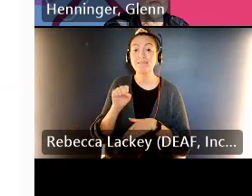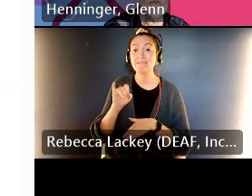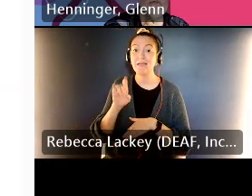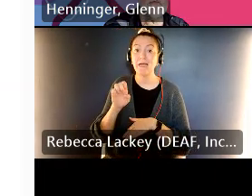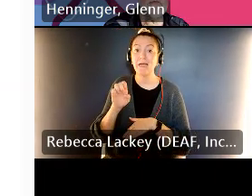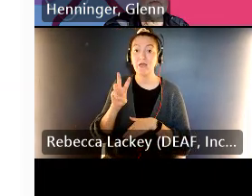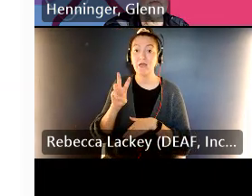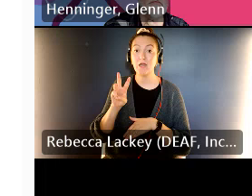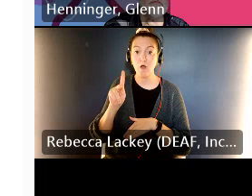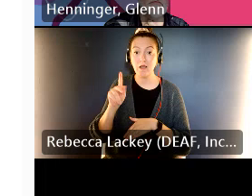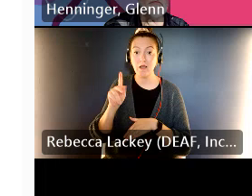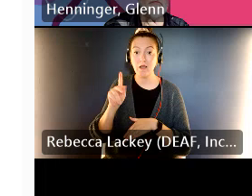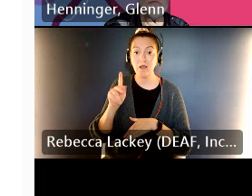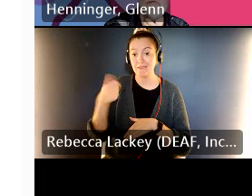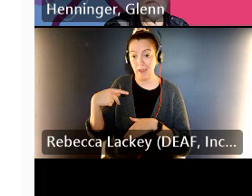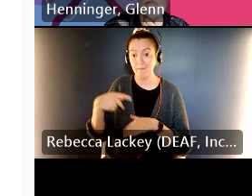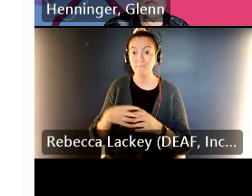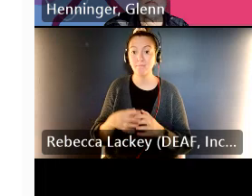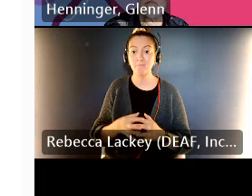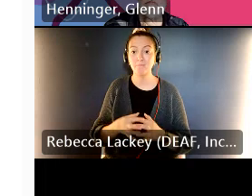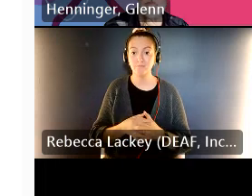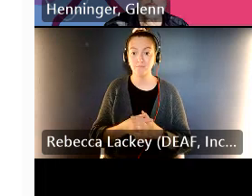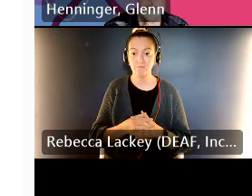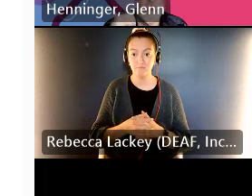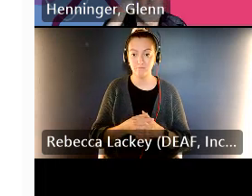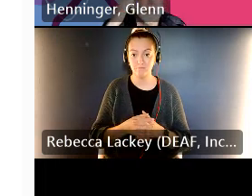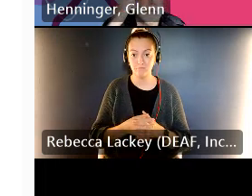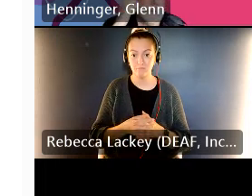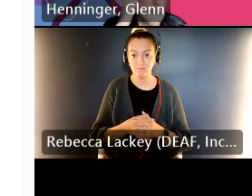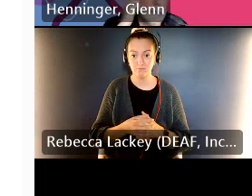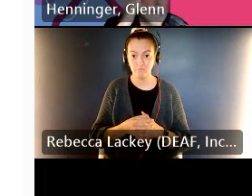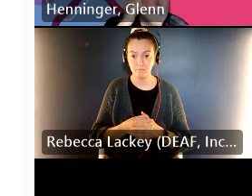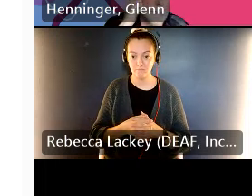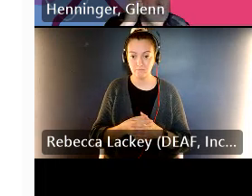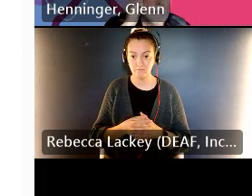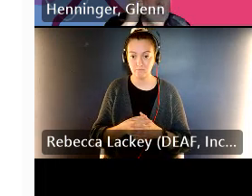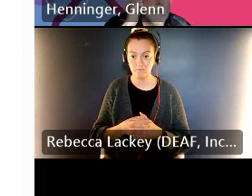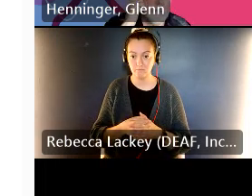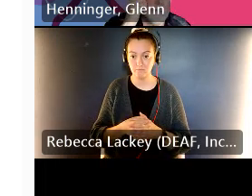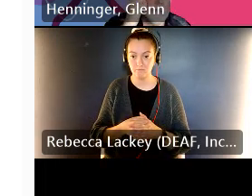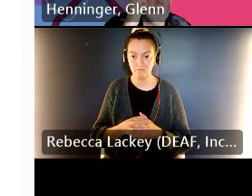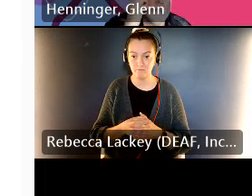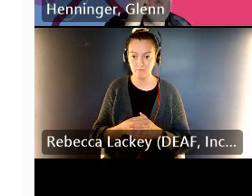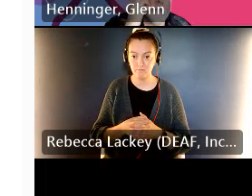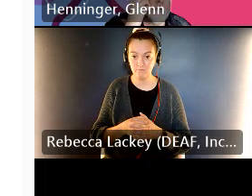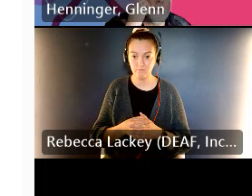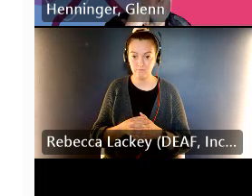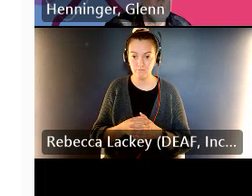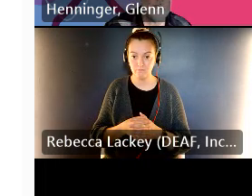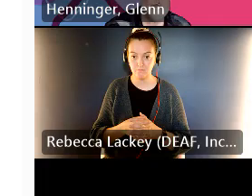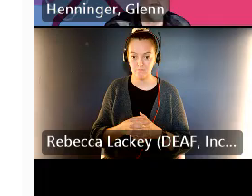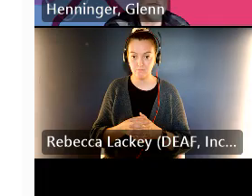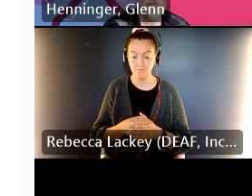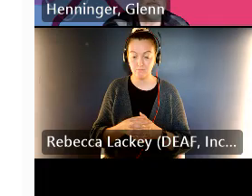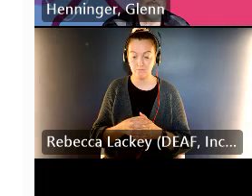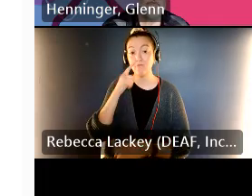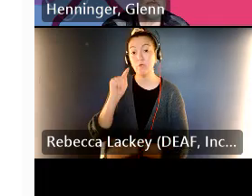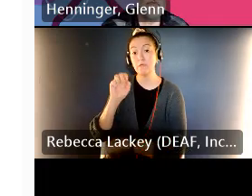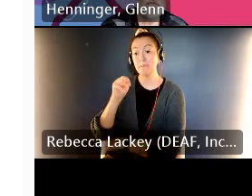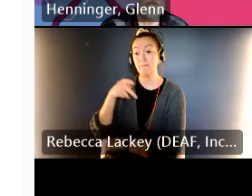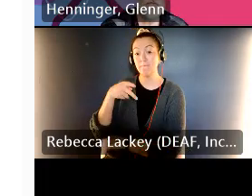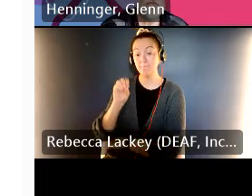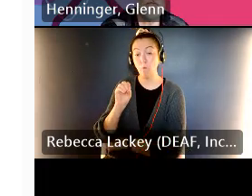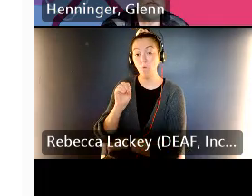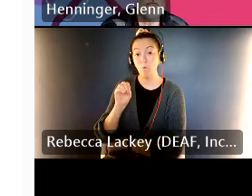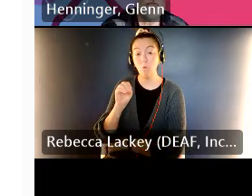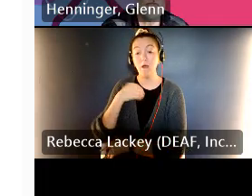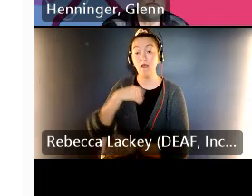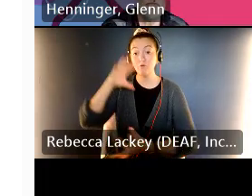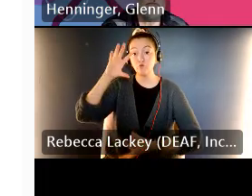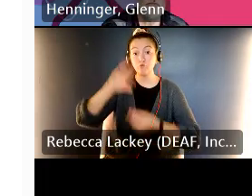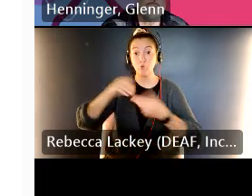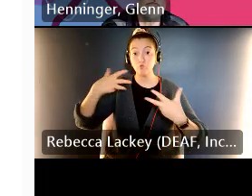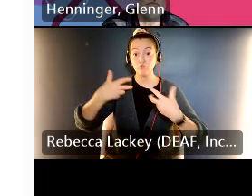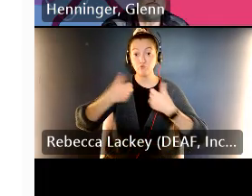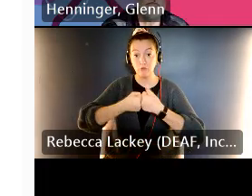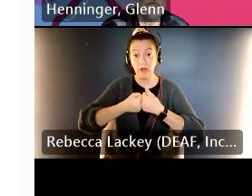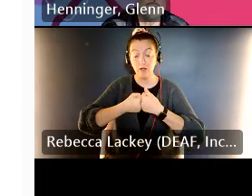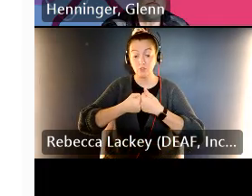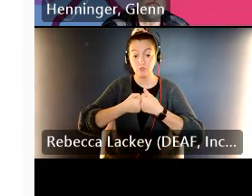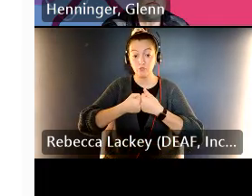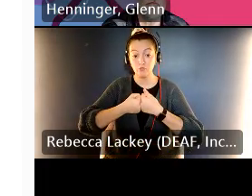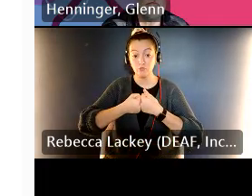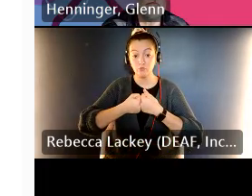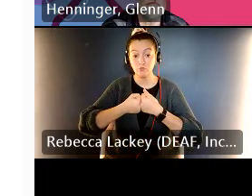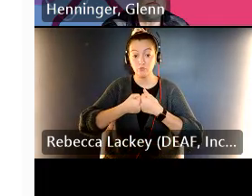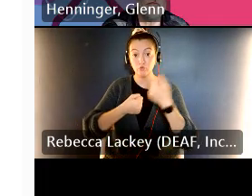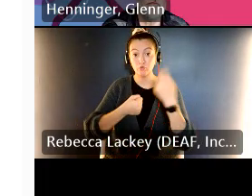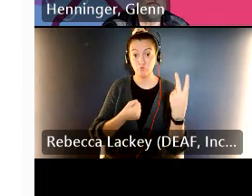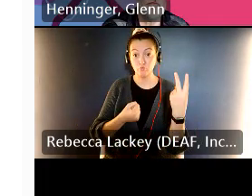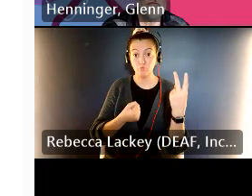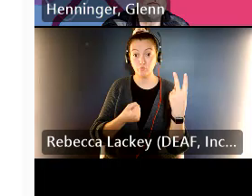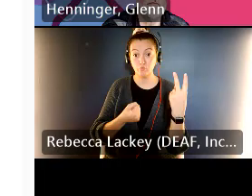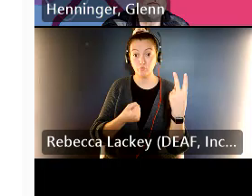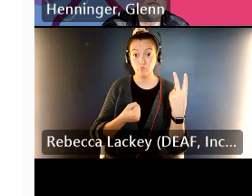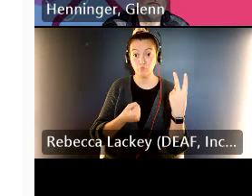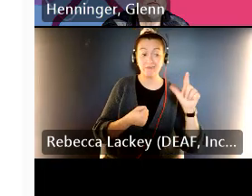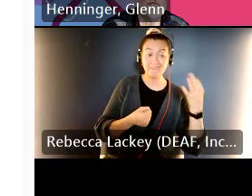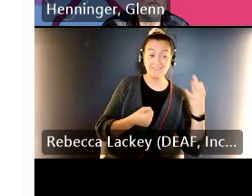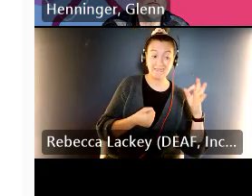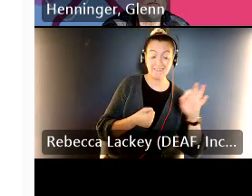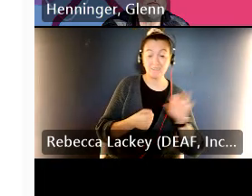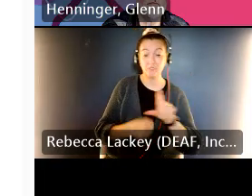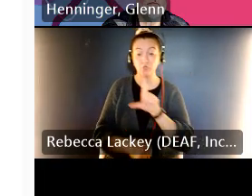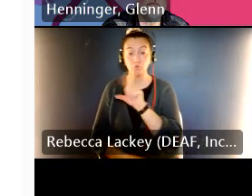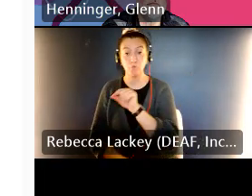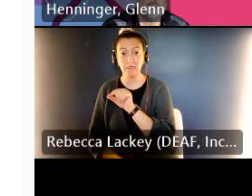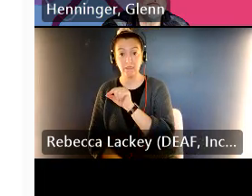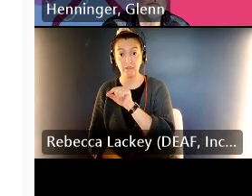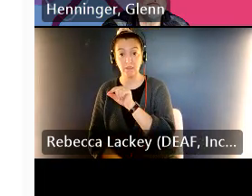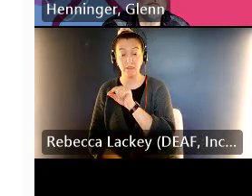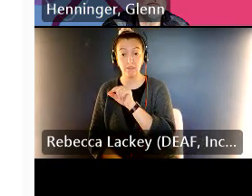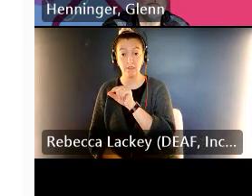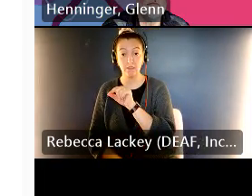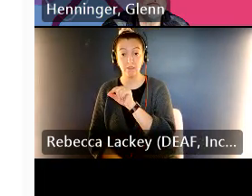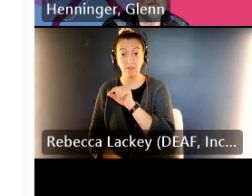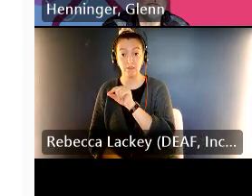So for tempo drive we had a total crash, 22 crashes between 2019 and 20 23.